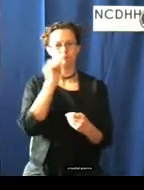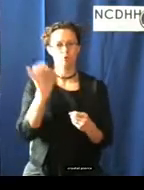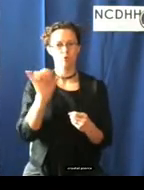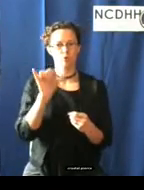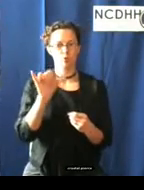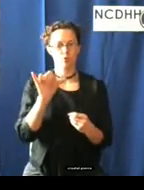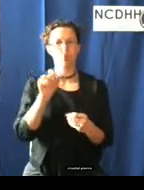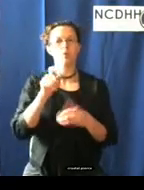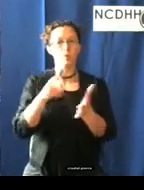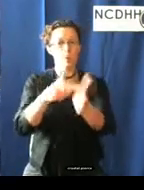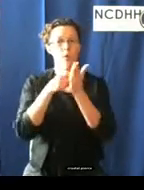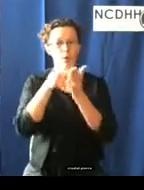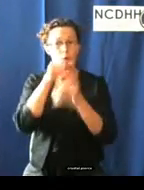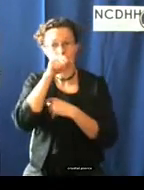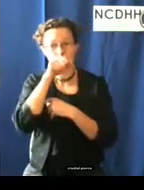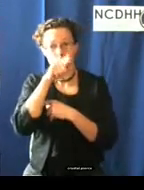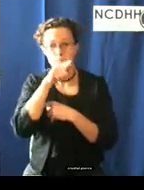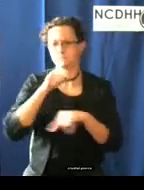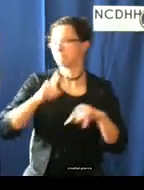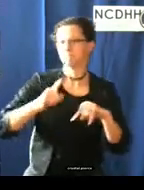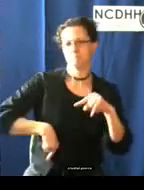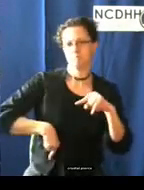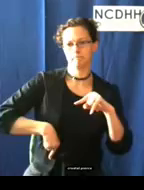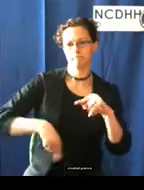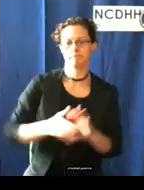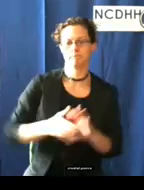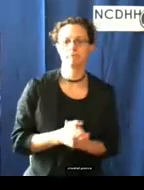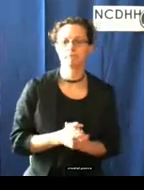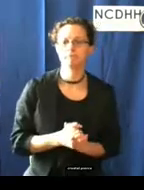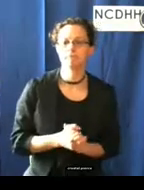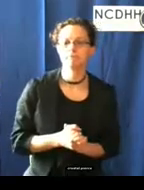SO IN CONCLUSION I HAVE JUST GIVEN YOU A FEW ITEMS AN OVERVIEW